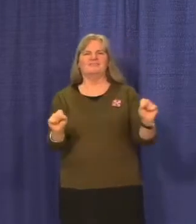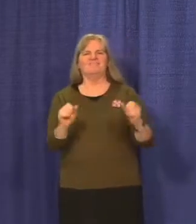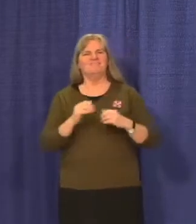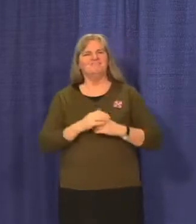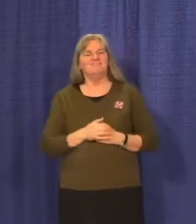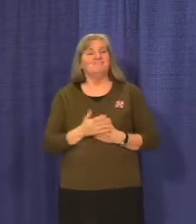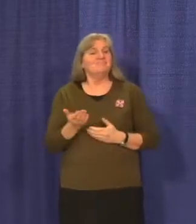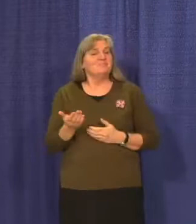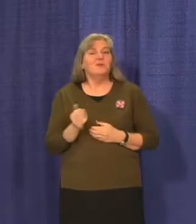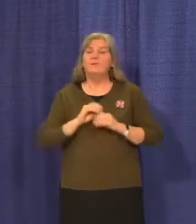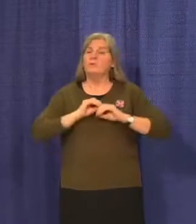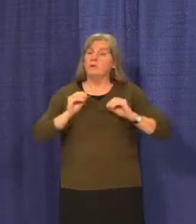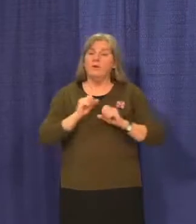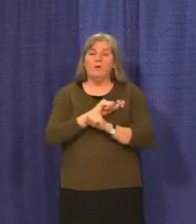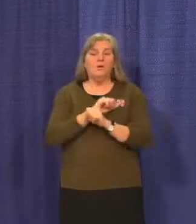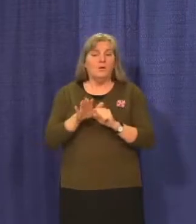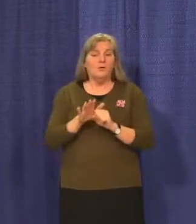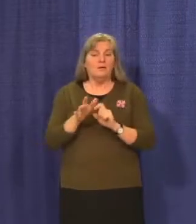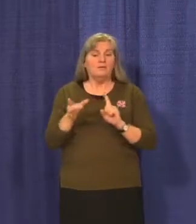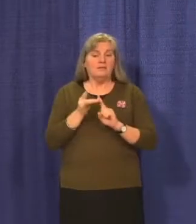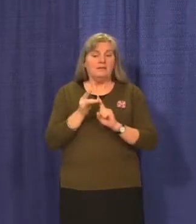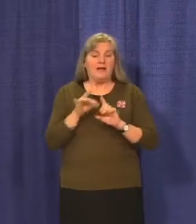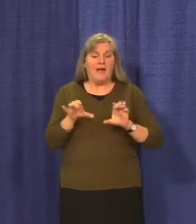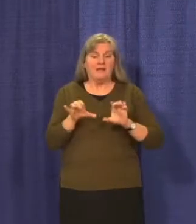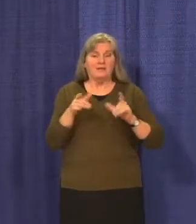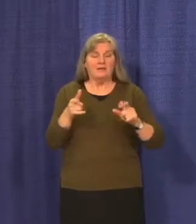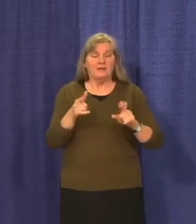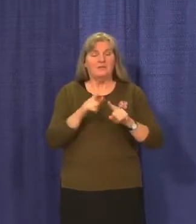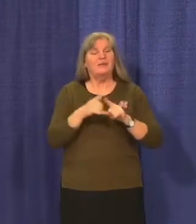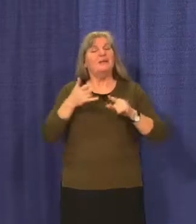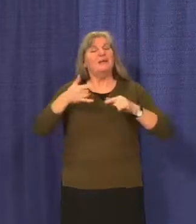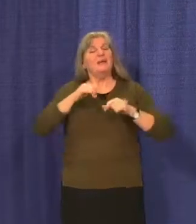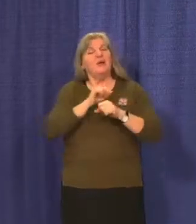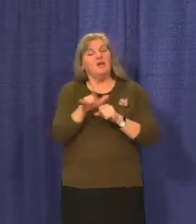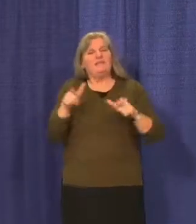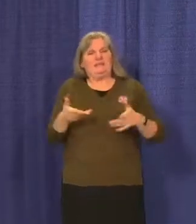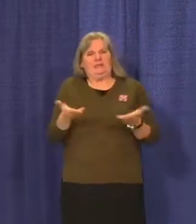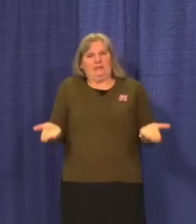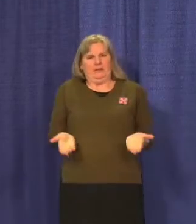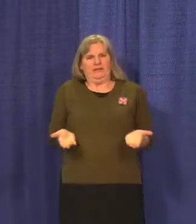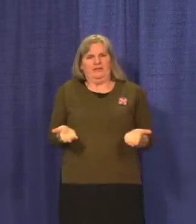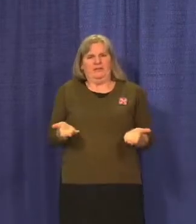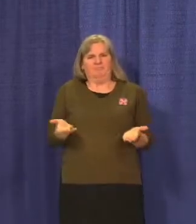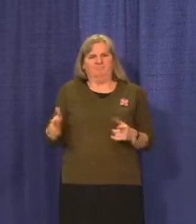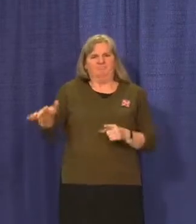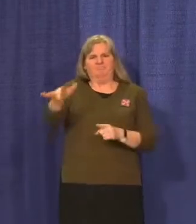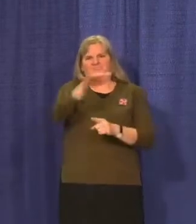While there are no active cases, we remain in the middle of the pandemic.